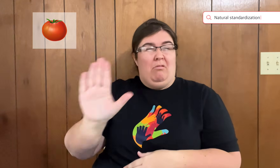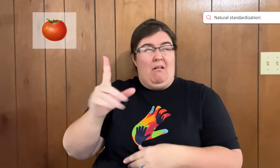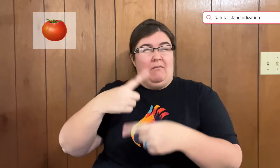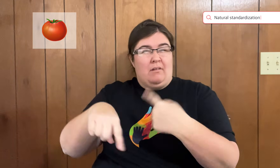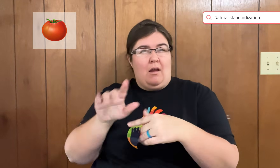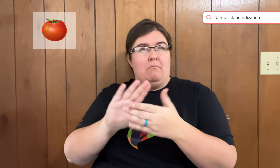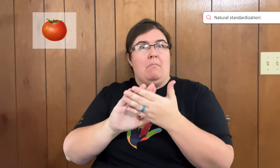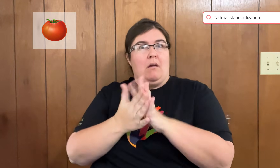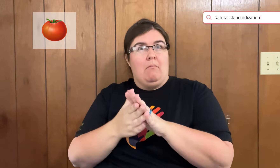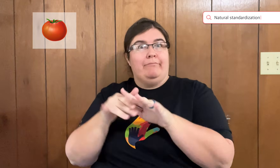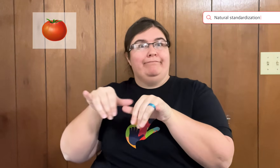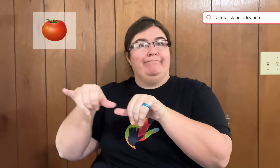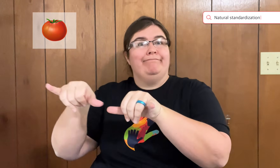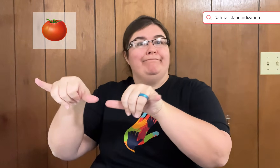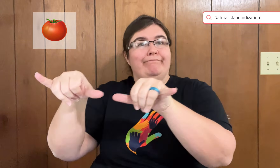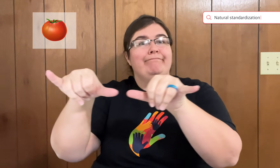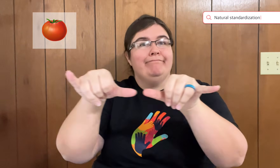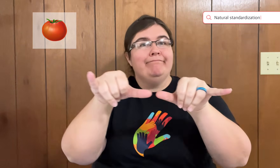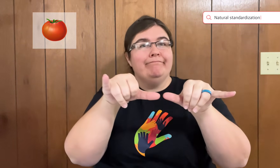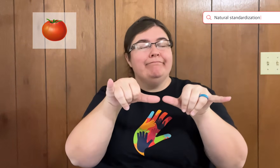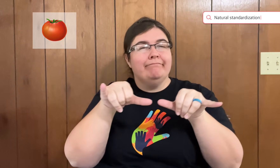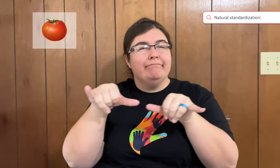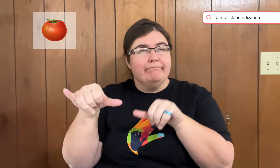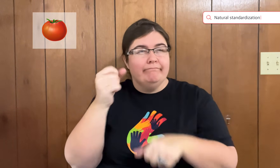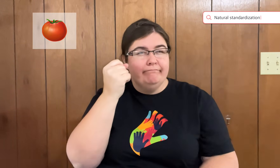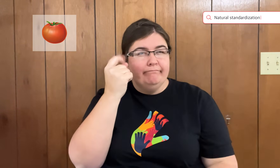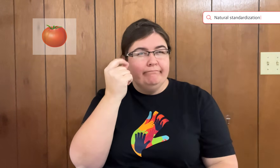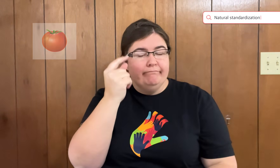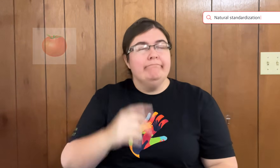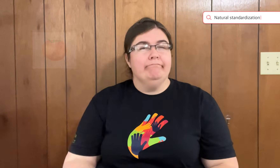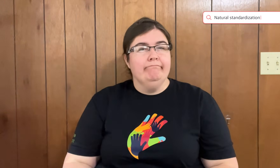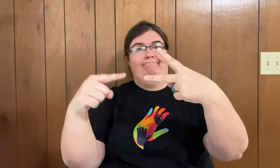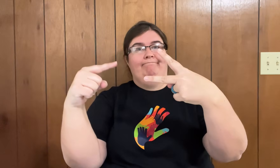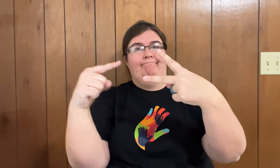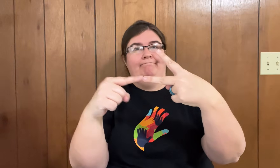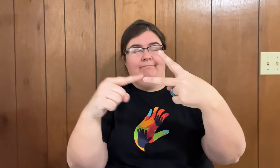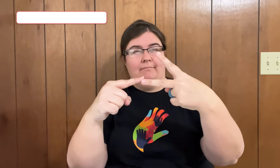So y'all's sign becomes the more common sign, the standard. Does that make sense?